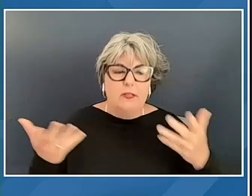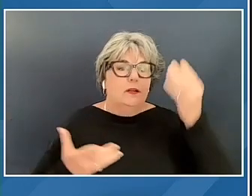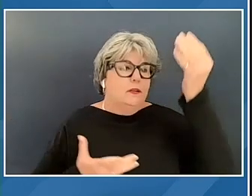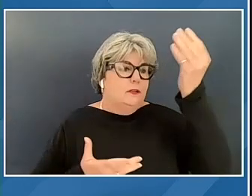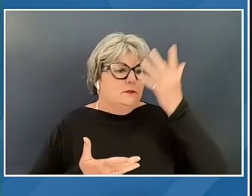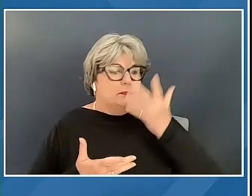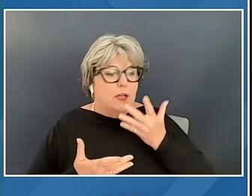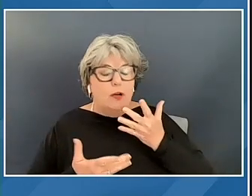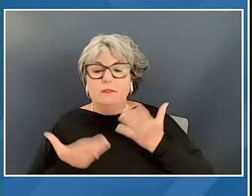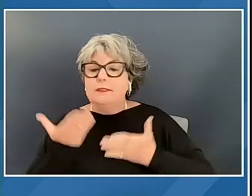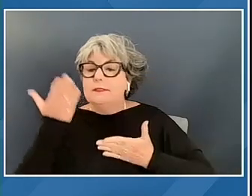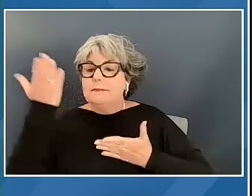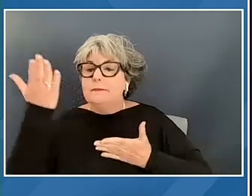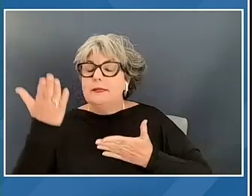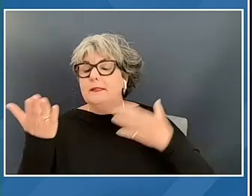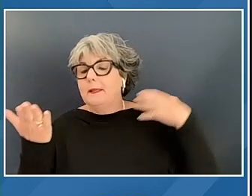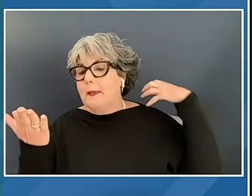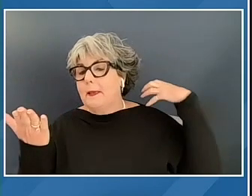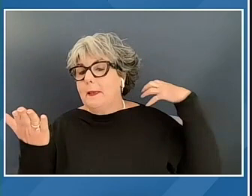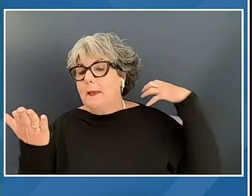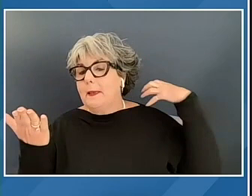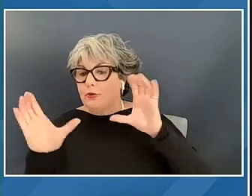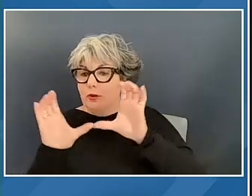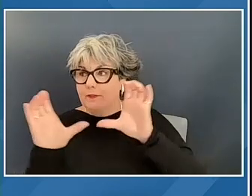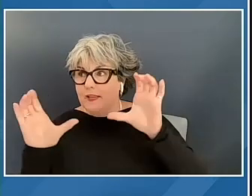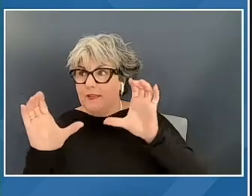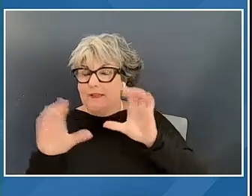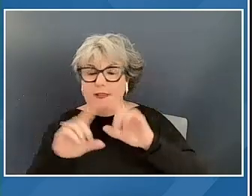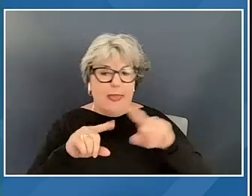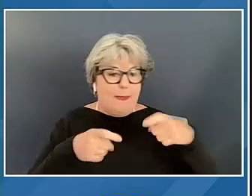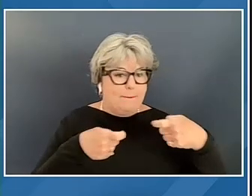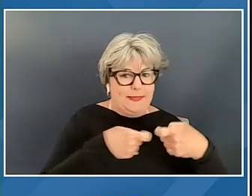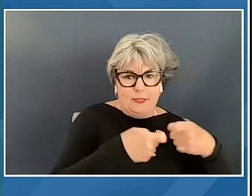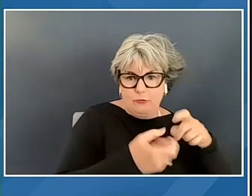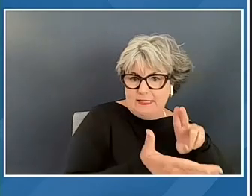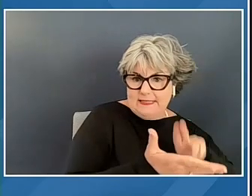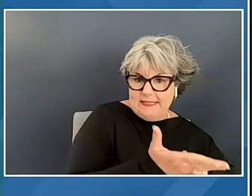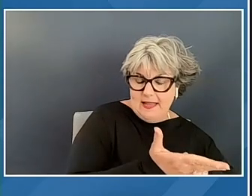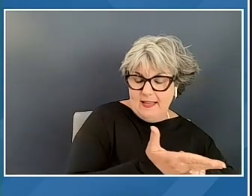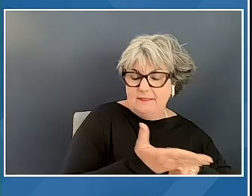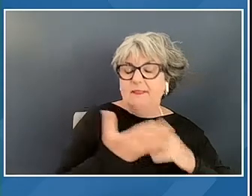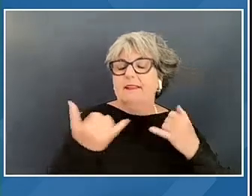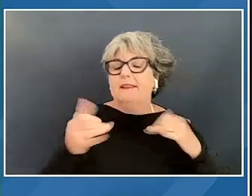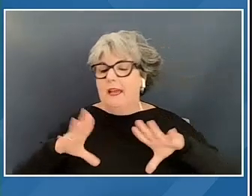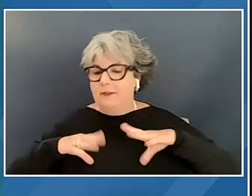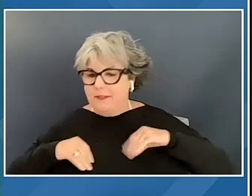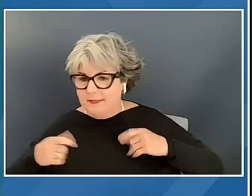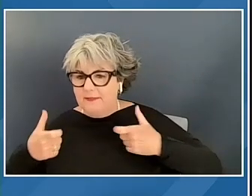employer certifications that cannot be electronically signed. Now we have the electronic signature process, which is awesome.